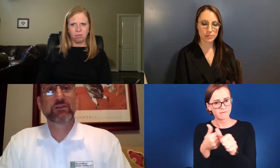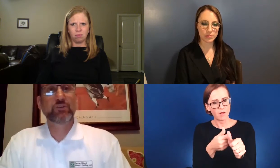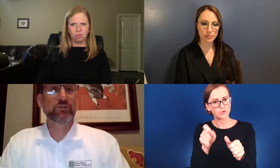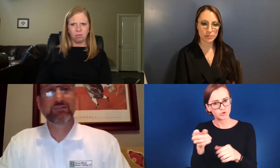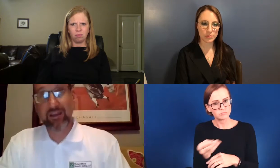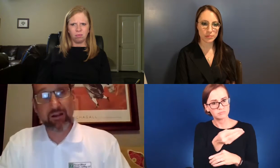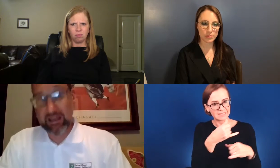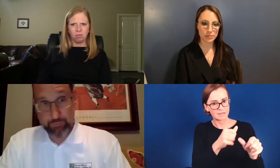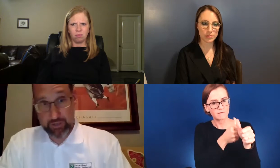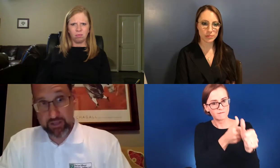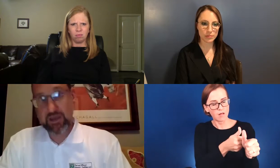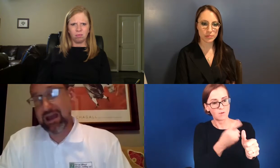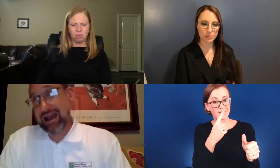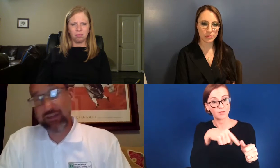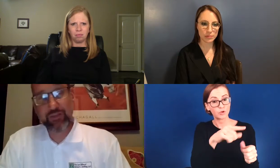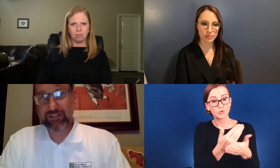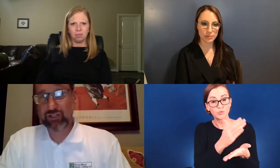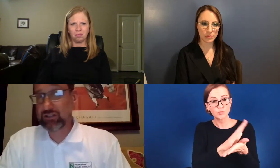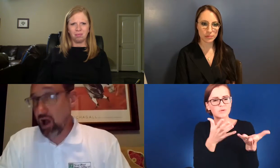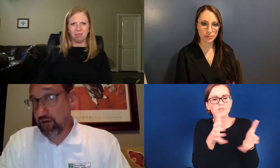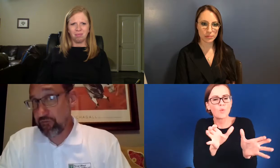because it wasn't their IEP, I think that's just tough.